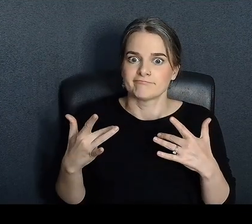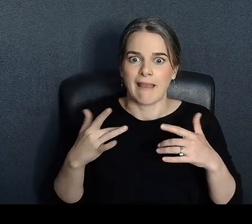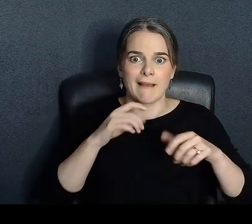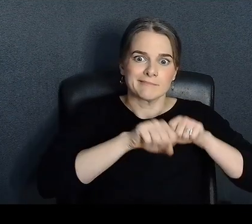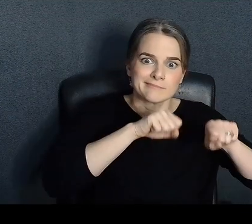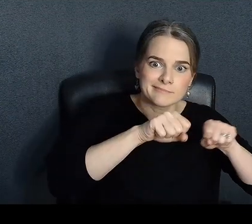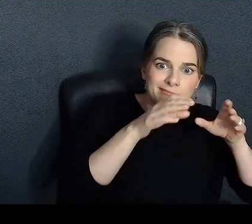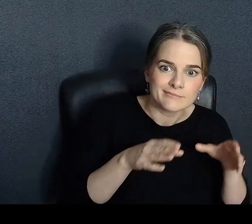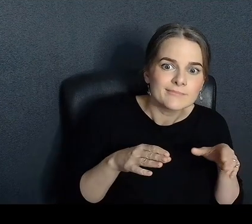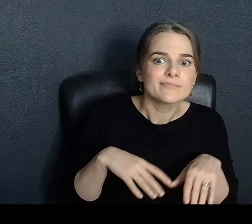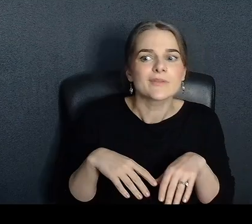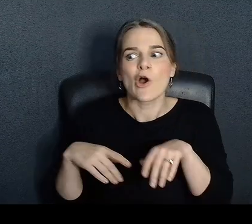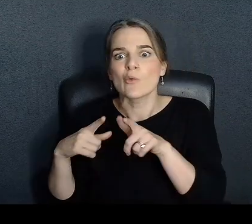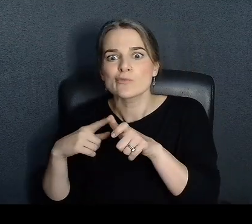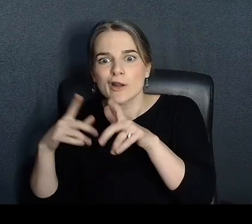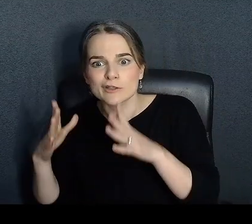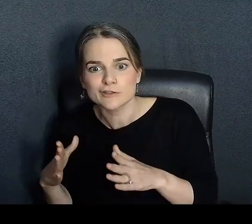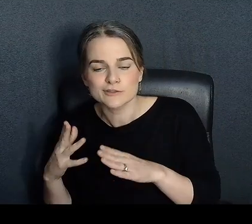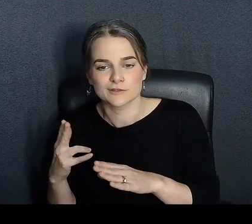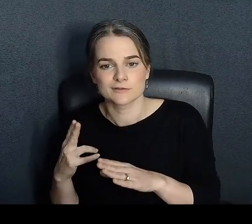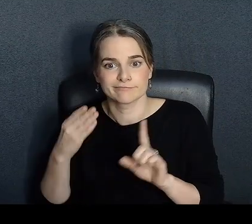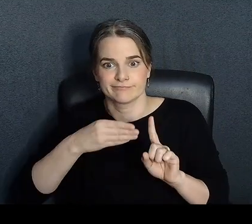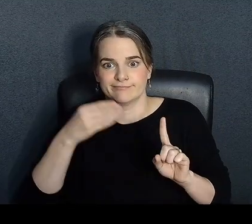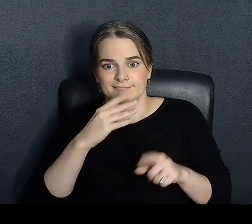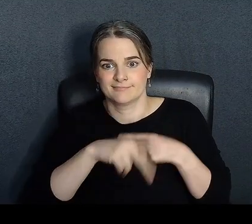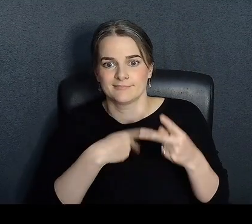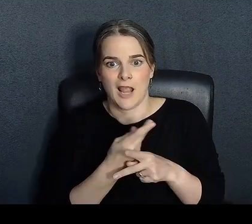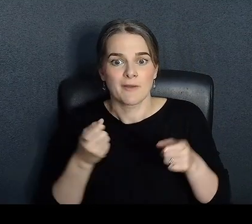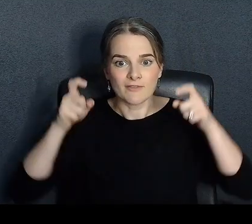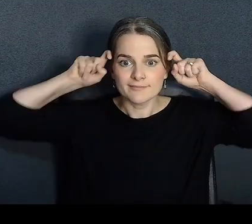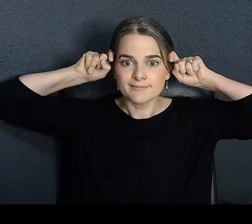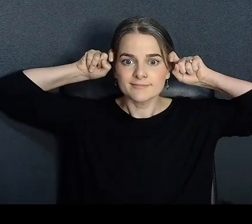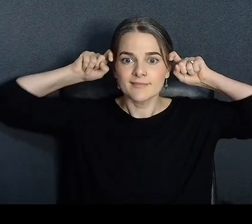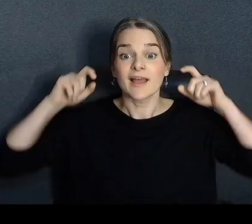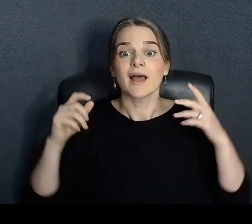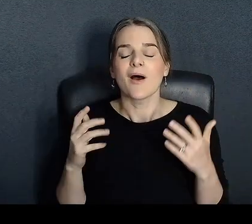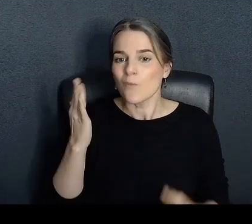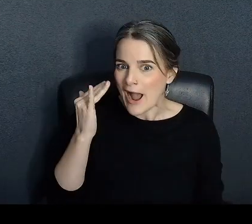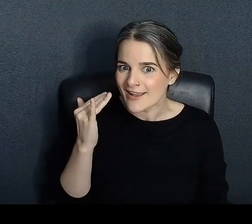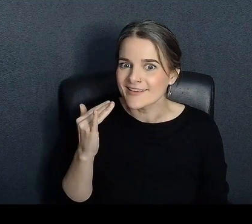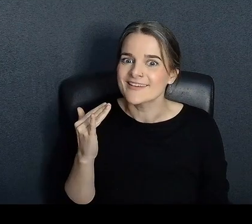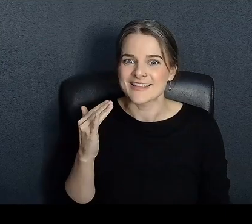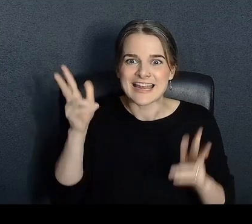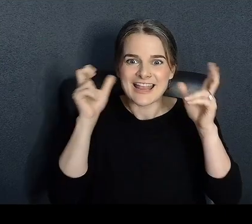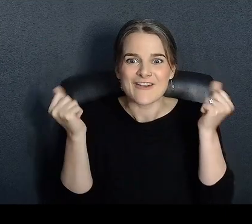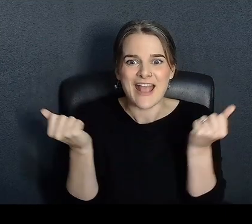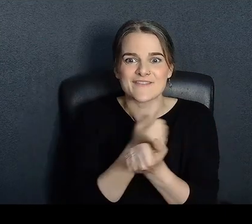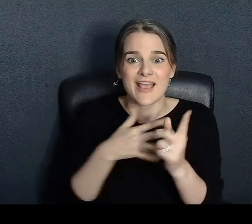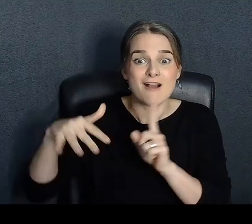I use these when I run and they are fabulous because I can hear everything around me.